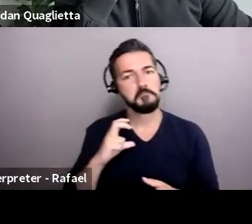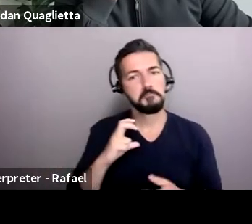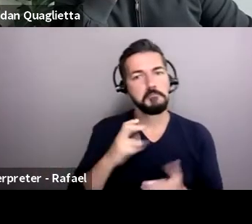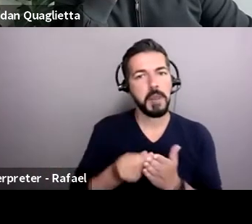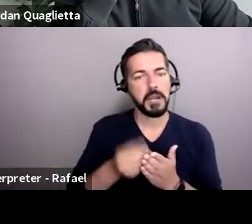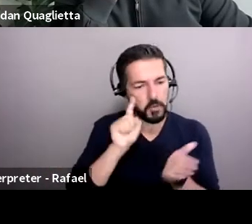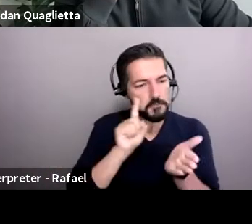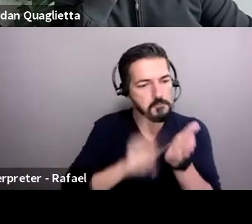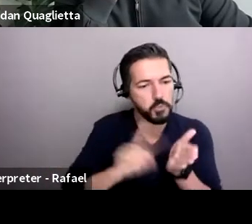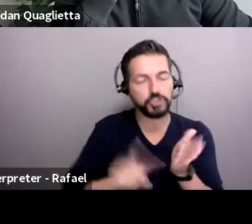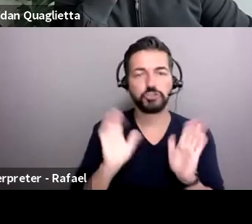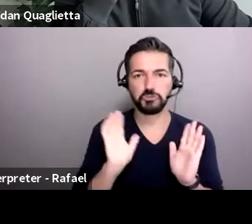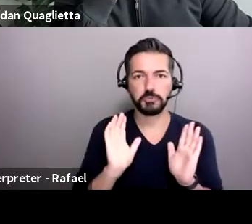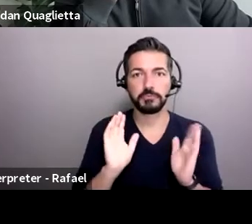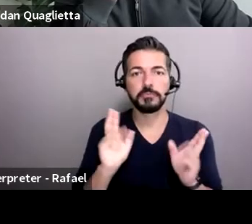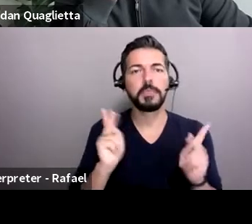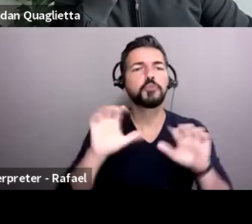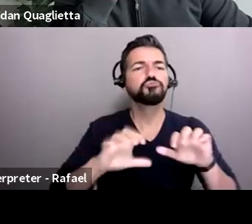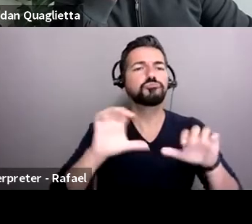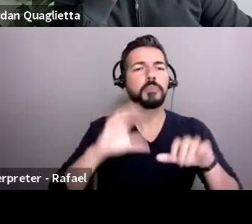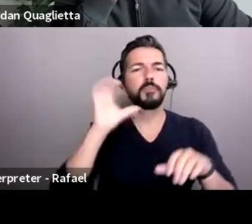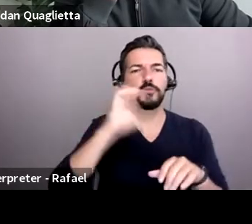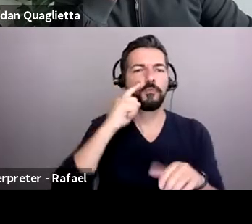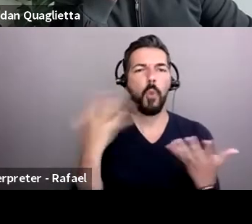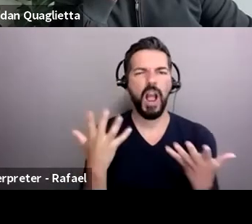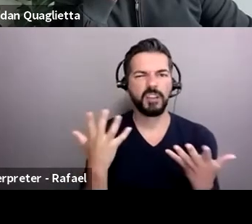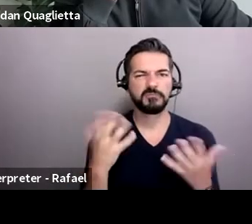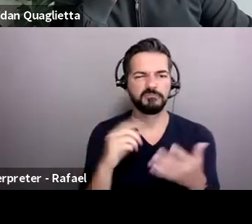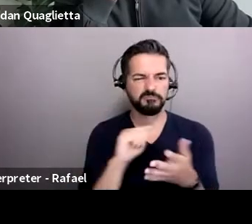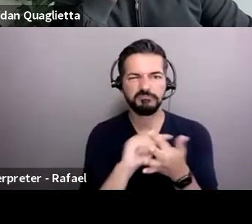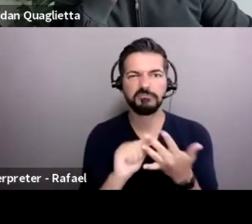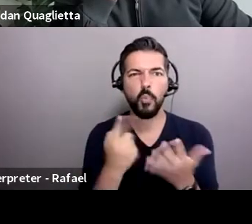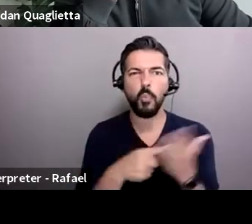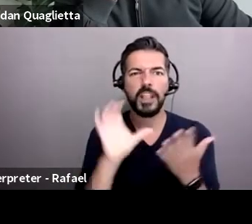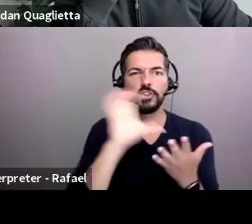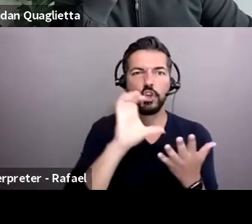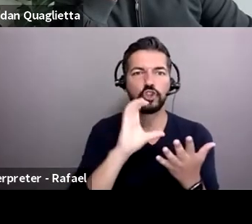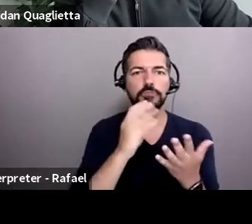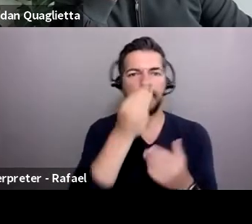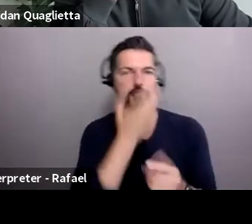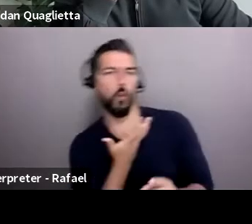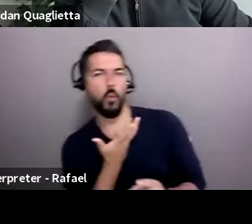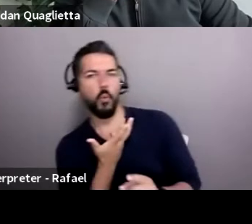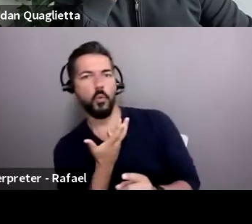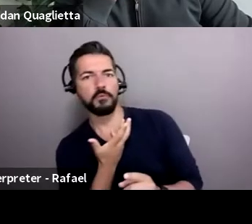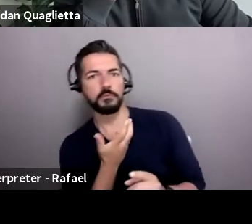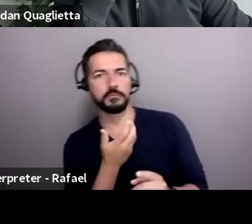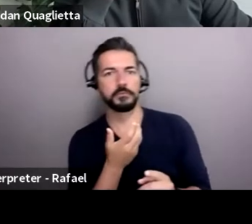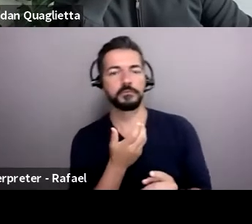to say, what are people searching for? What are those things? And let us know they got an idea in the end of like, okay,